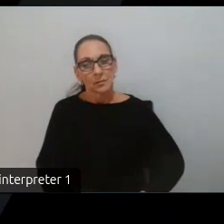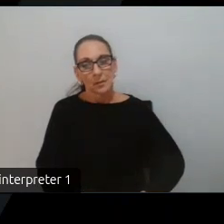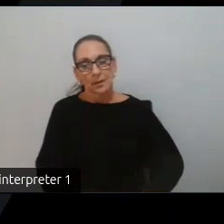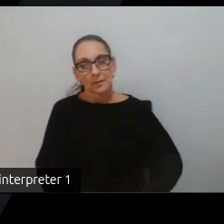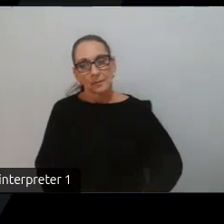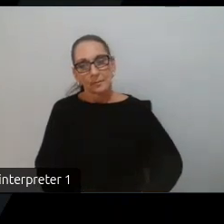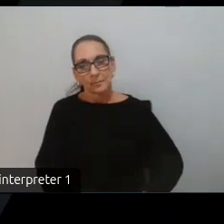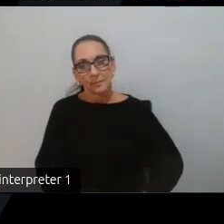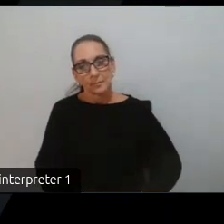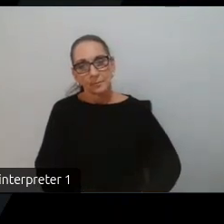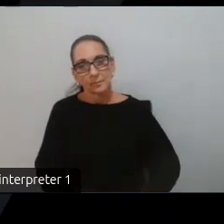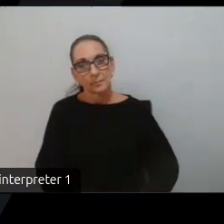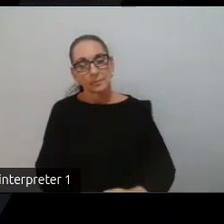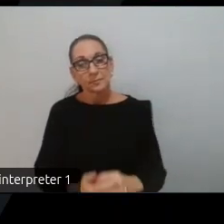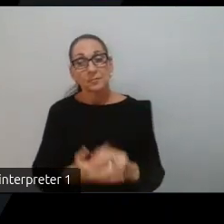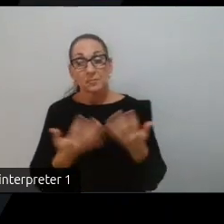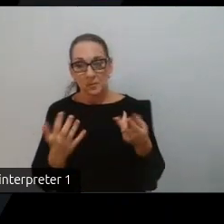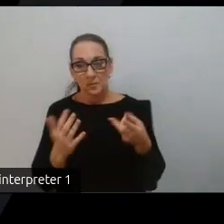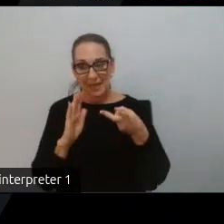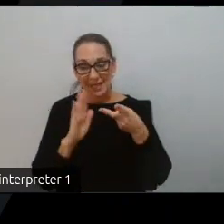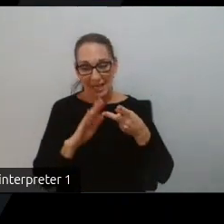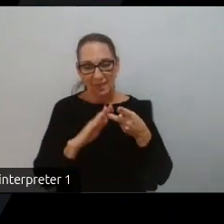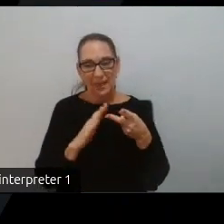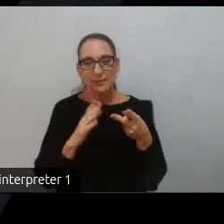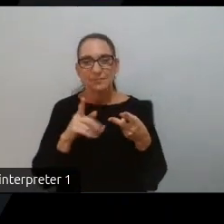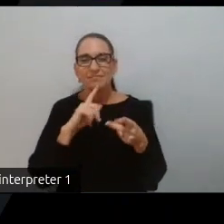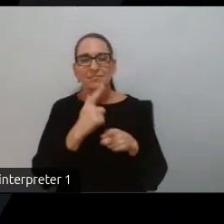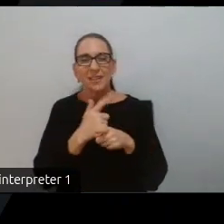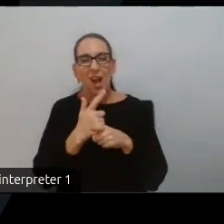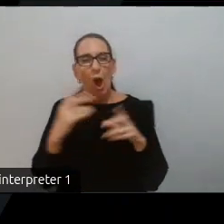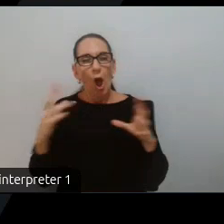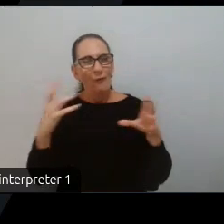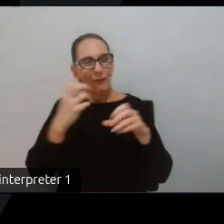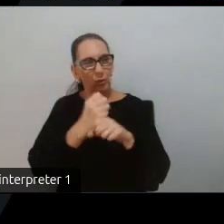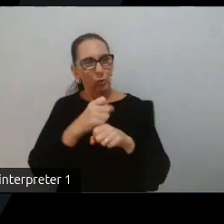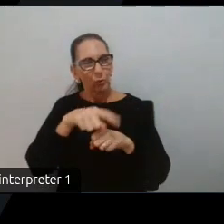So the second thing I want to talk to you about is an overview of our dispute resolution services